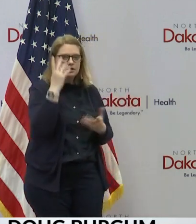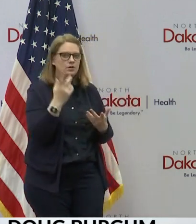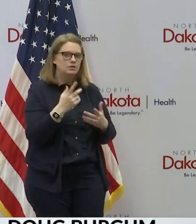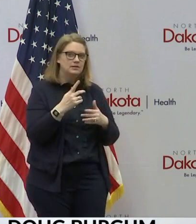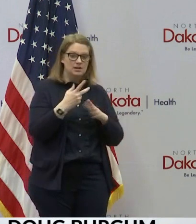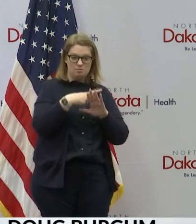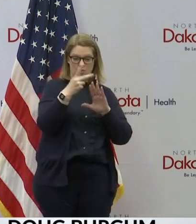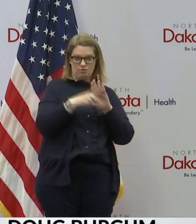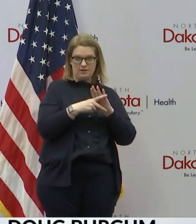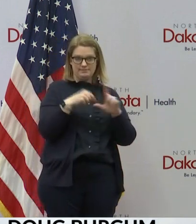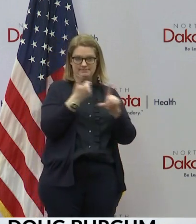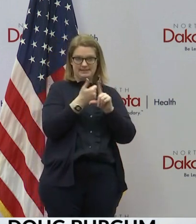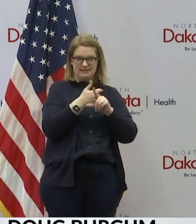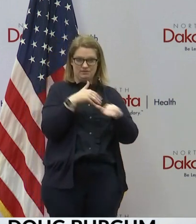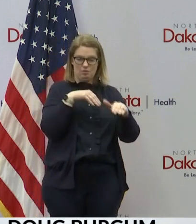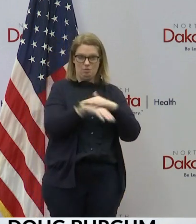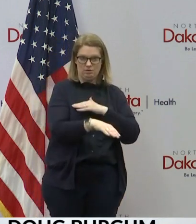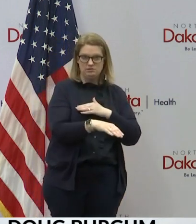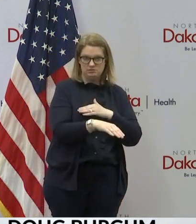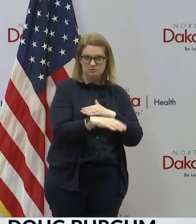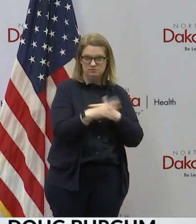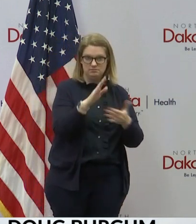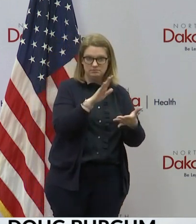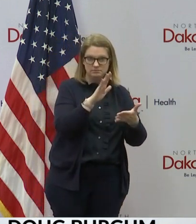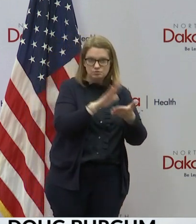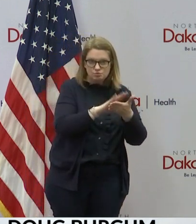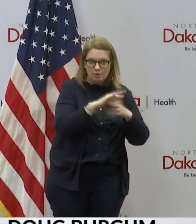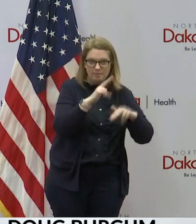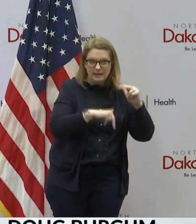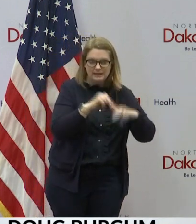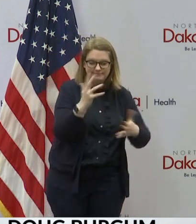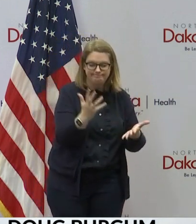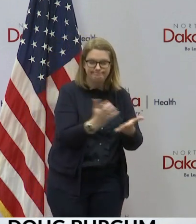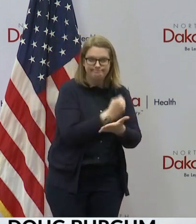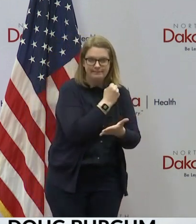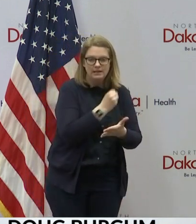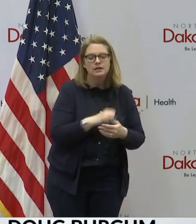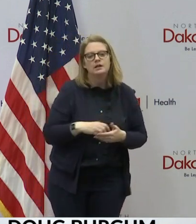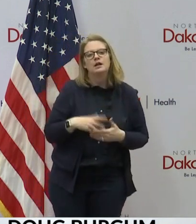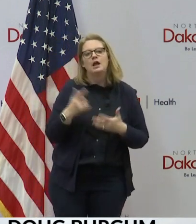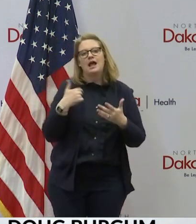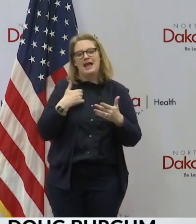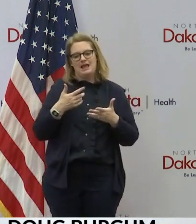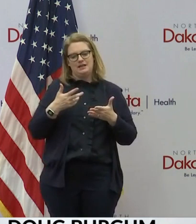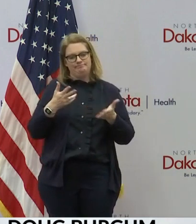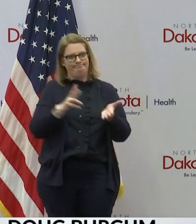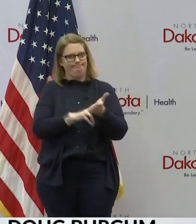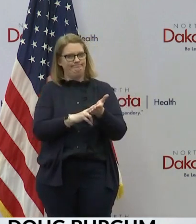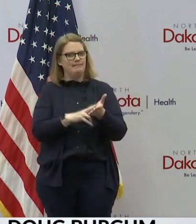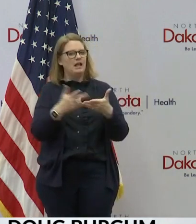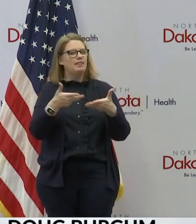FACILITIES. WITH SUMMER APPROACHING, THERE ARE VARIOUS PROGRAMS THAT NORMALLY UTILIZE SCHOOL